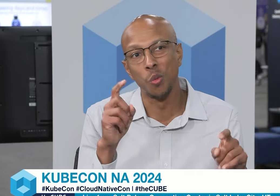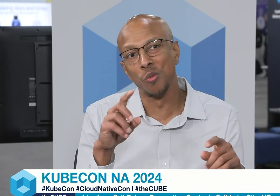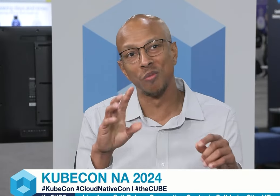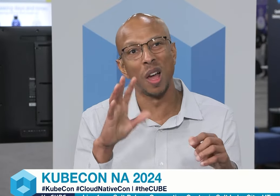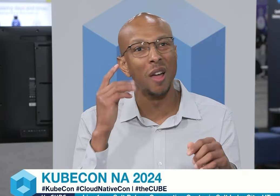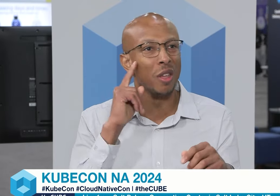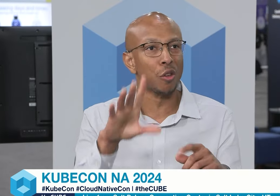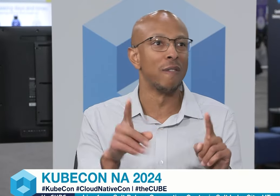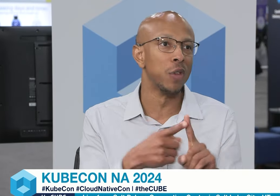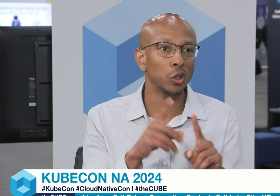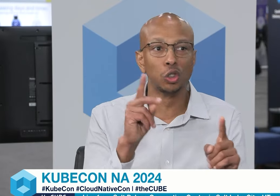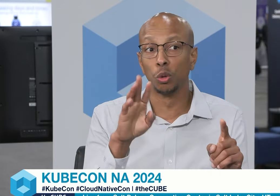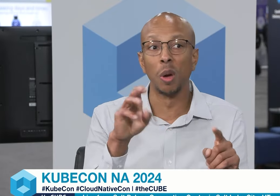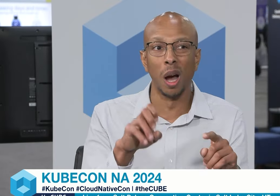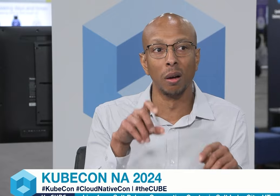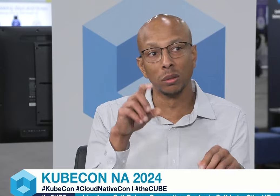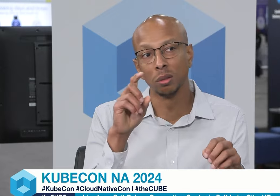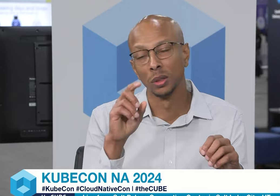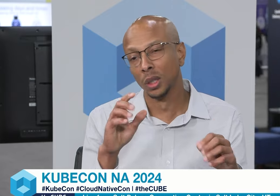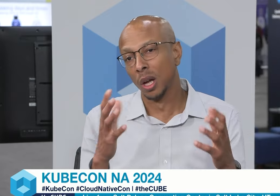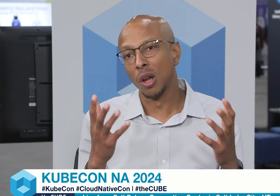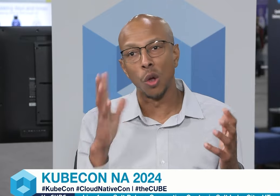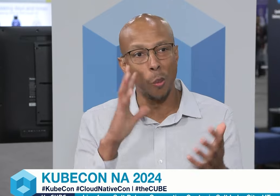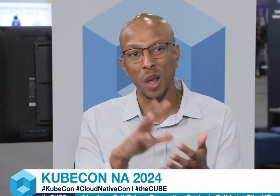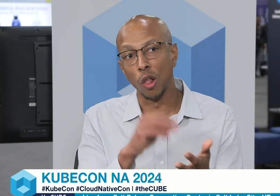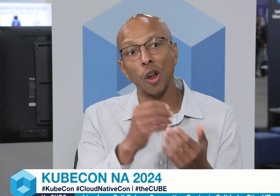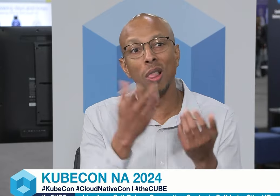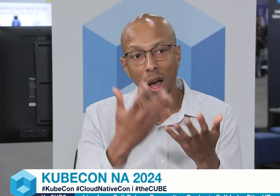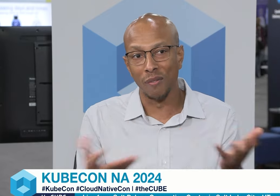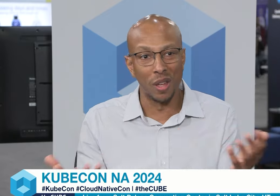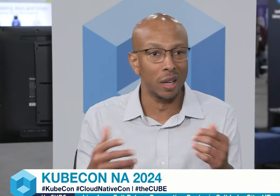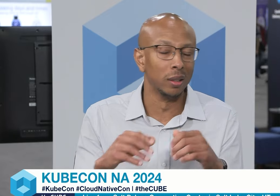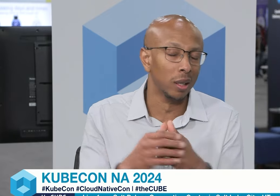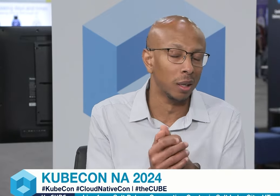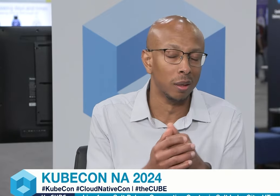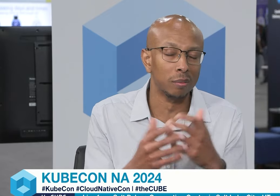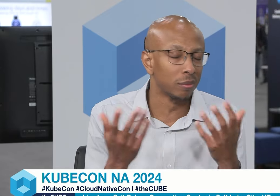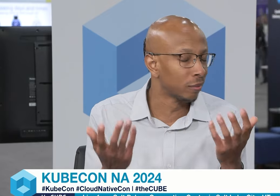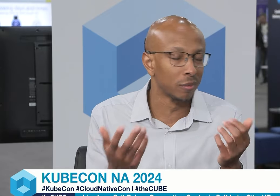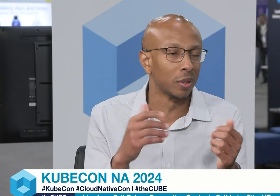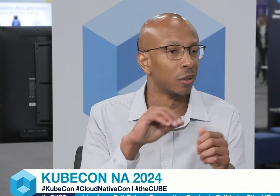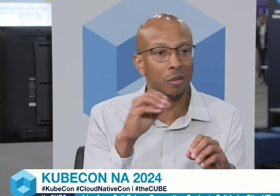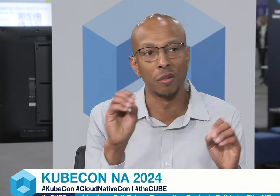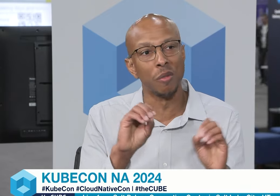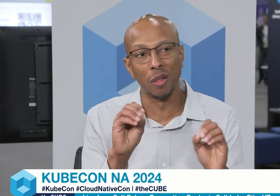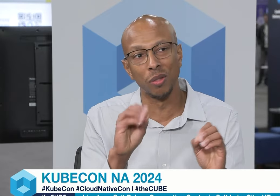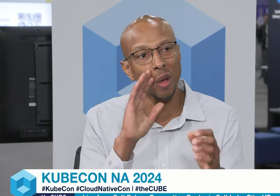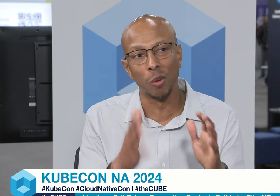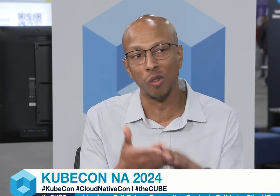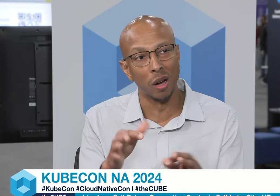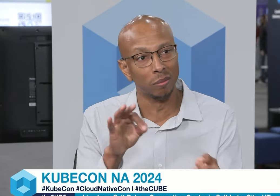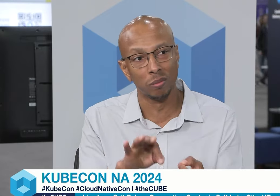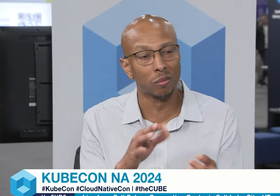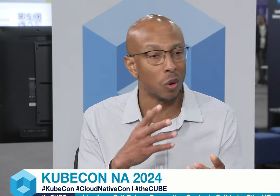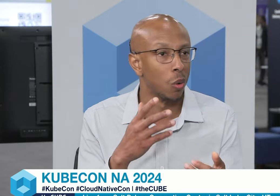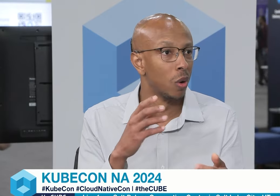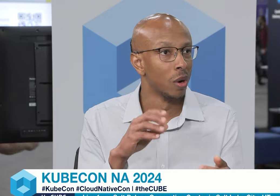There will be mistakes. I mean, you got to just think just like any other thing you've done the first time